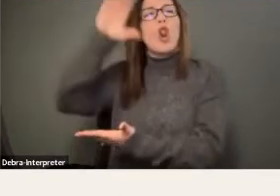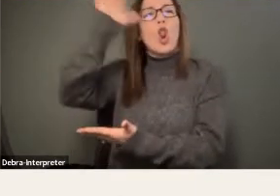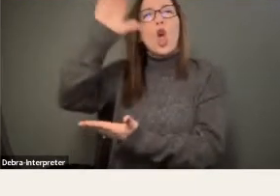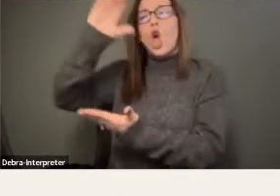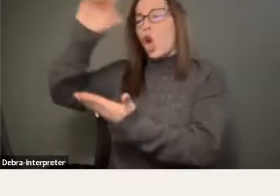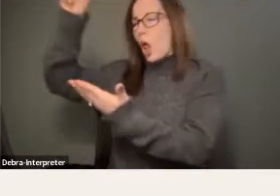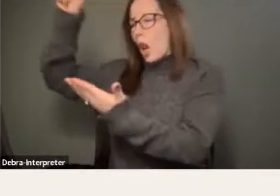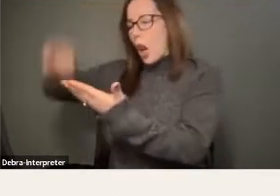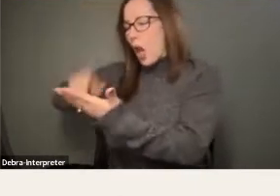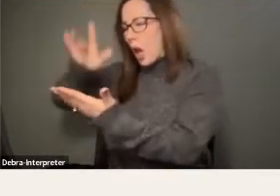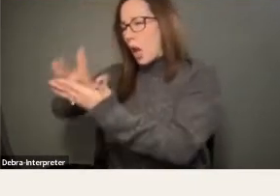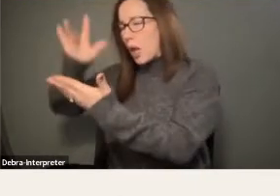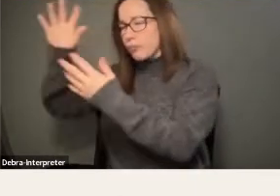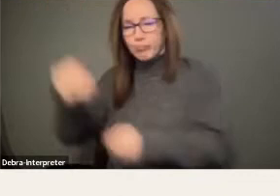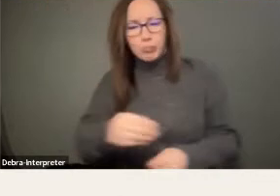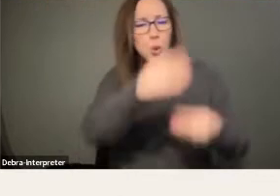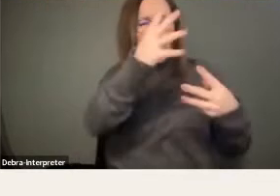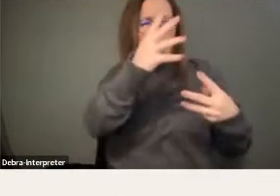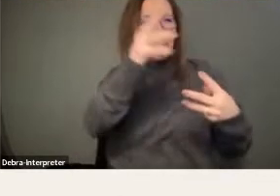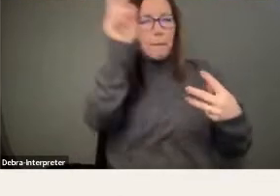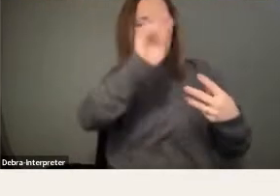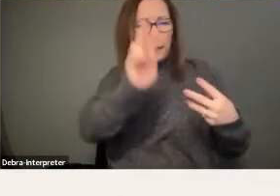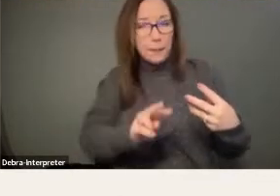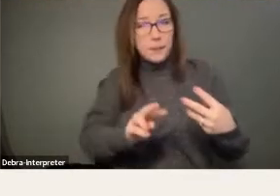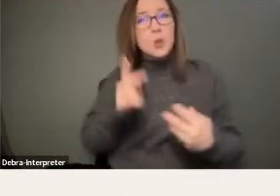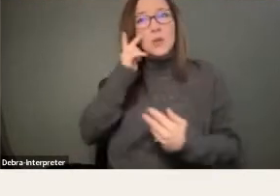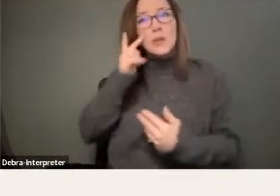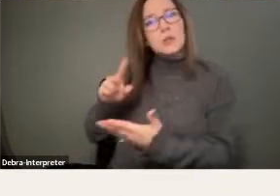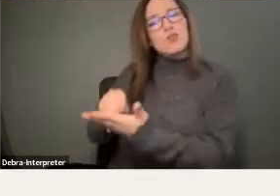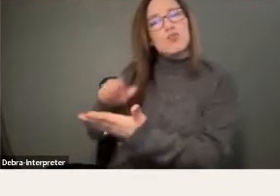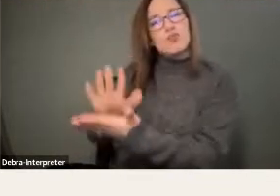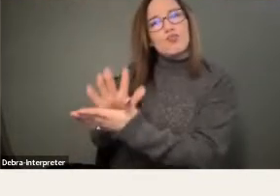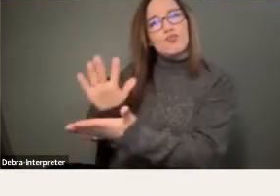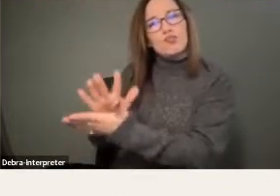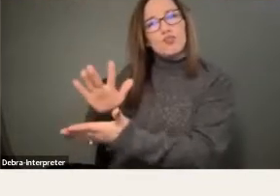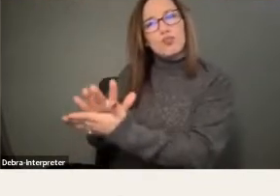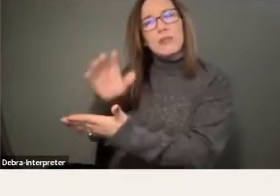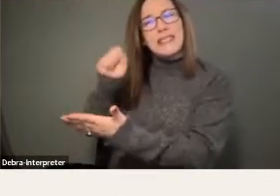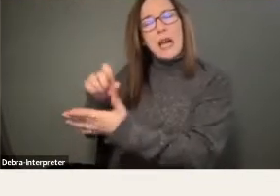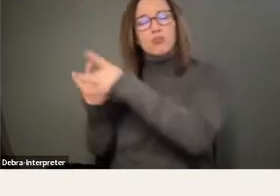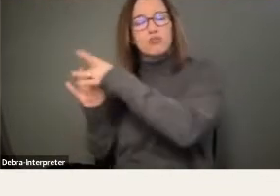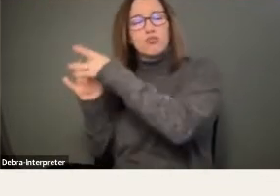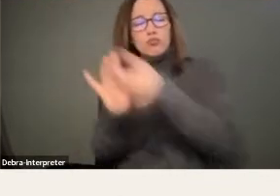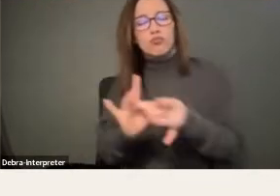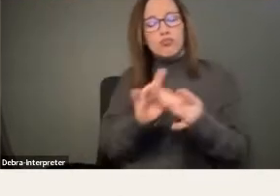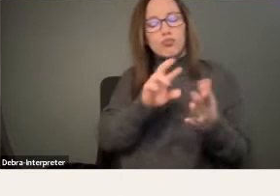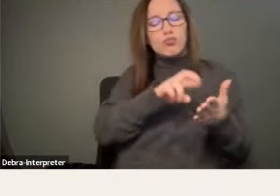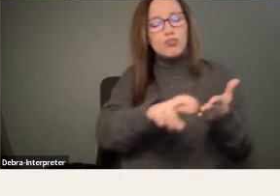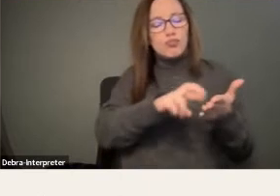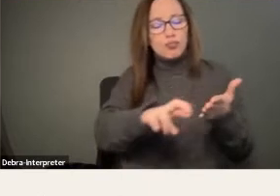other data repositivetory. But we like to have a record of it. So the any reserve 245 been funded by